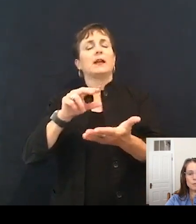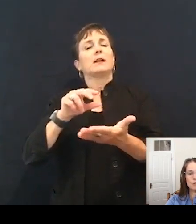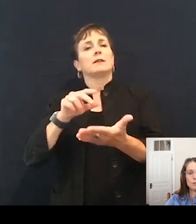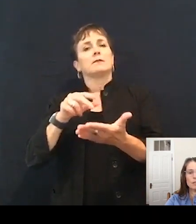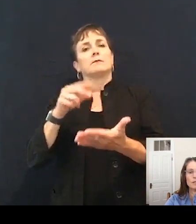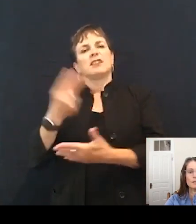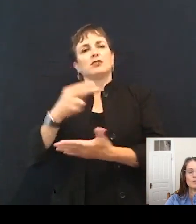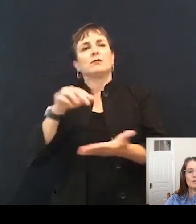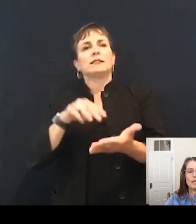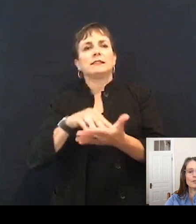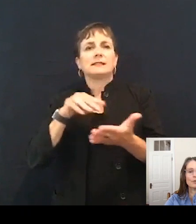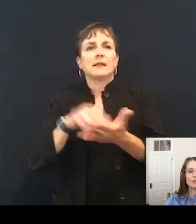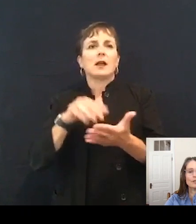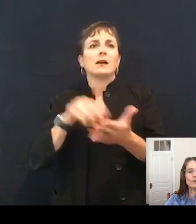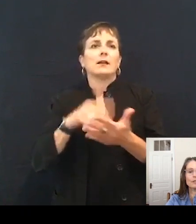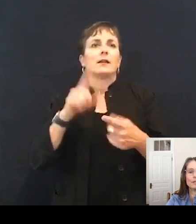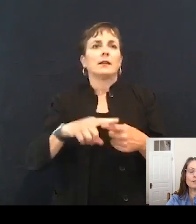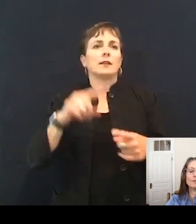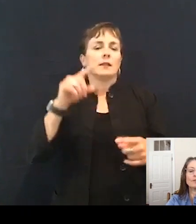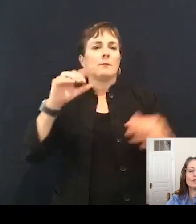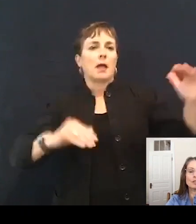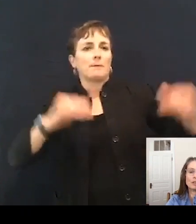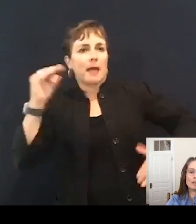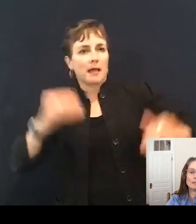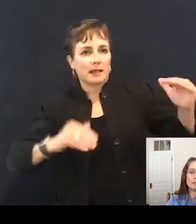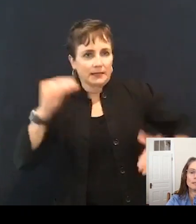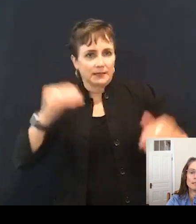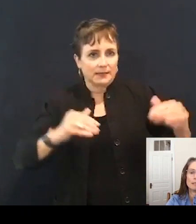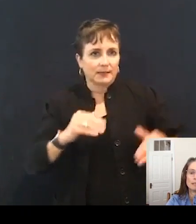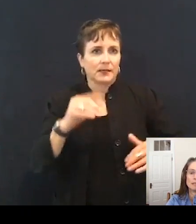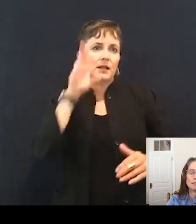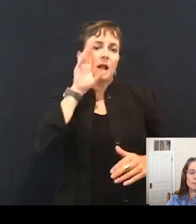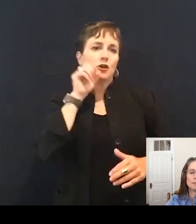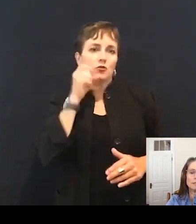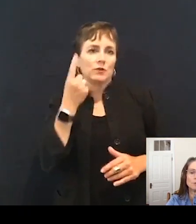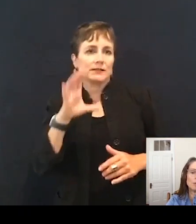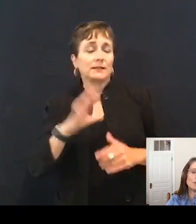it's very similar to the natural history study for vision loss,